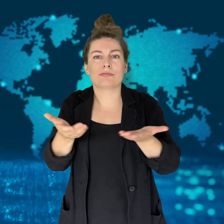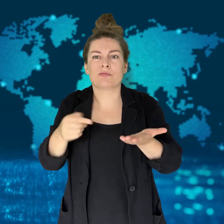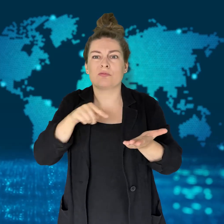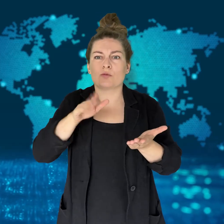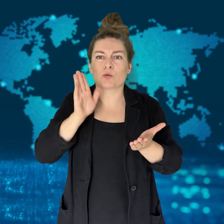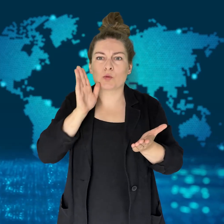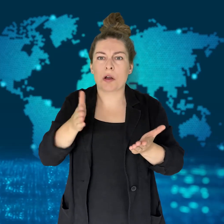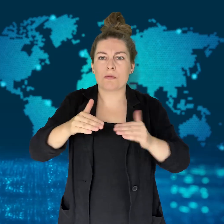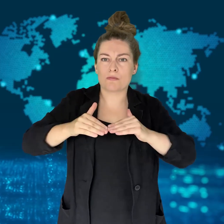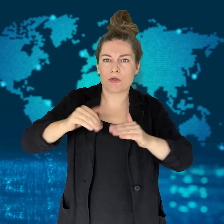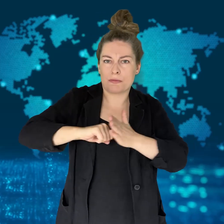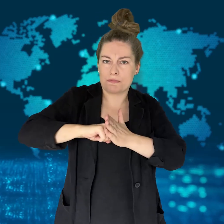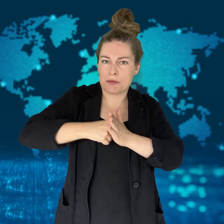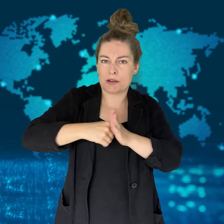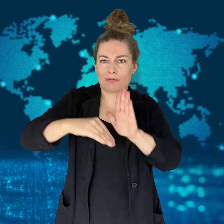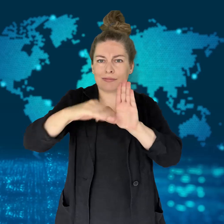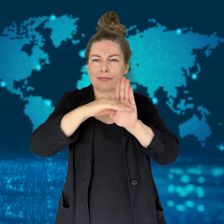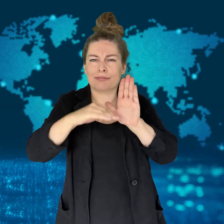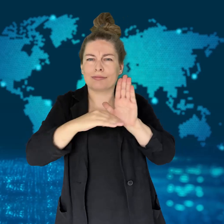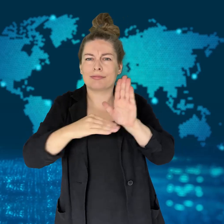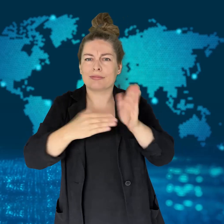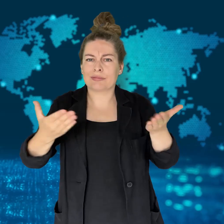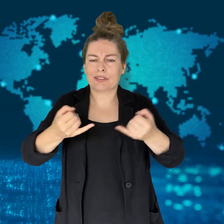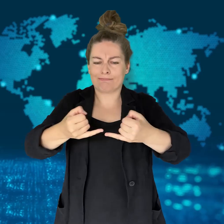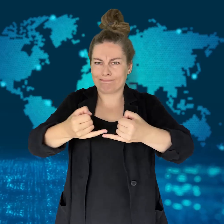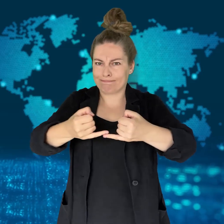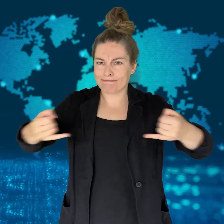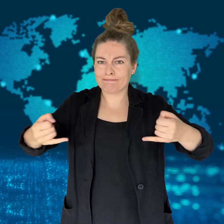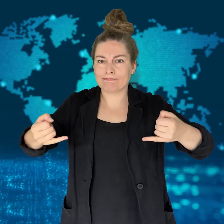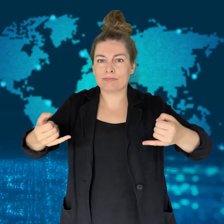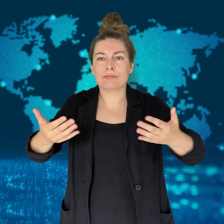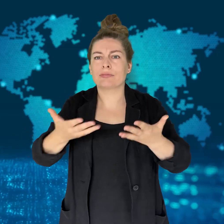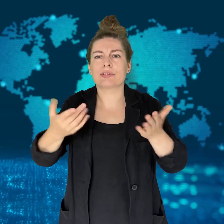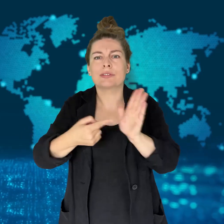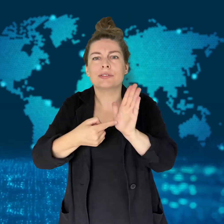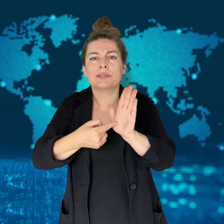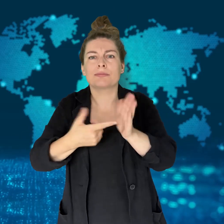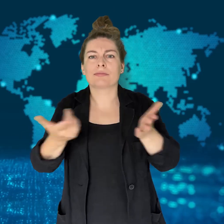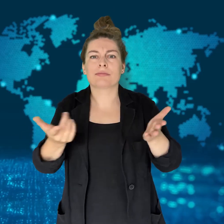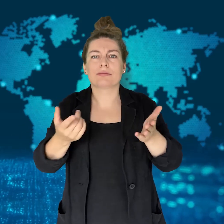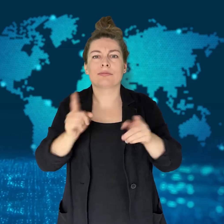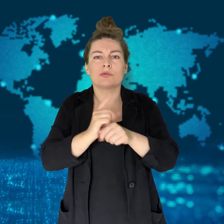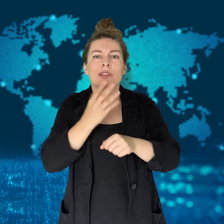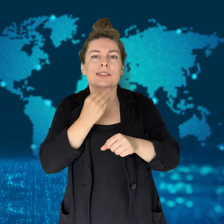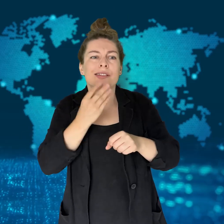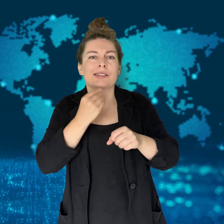the stronger laws.